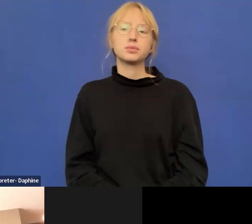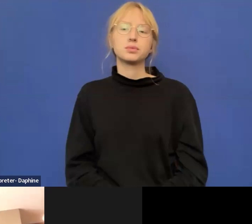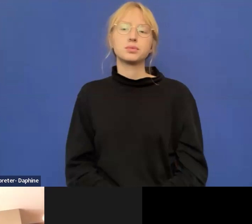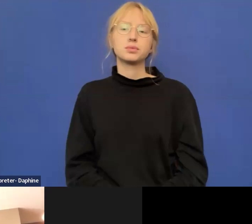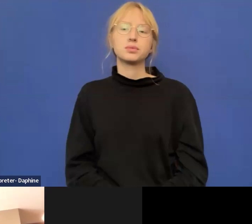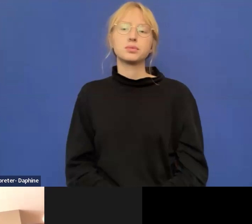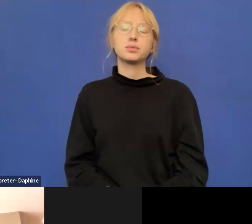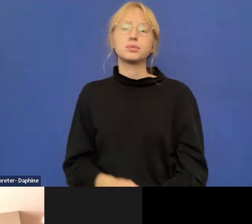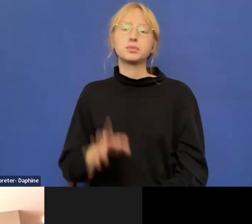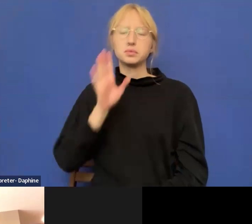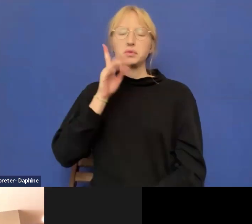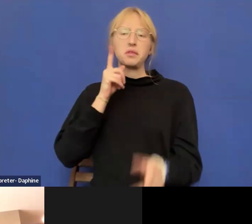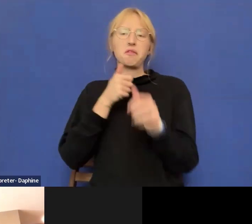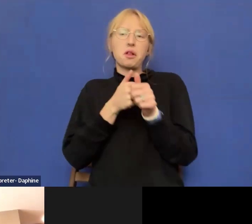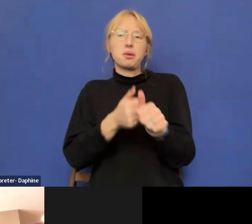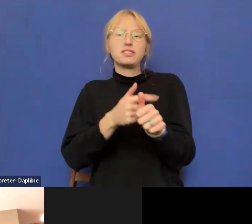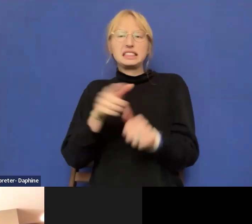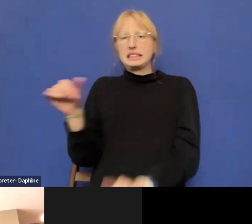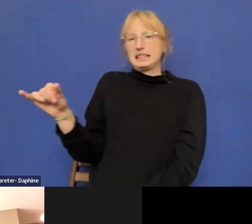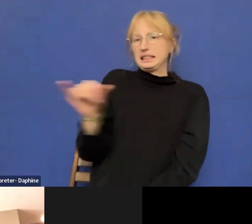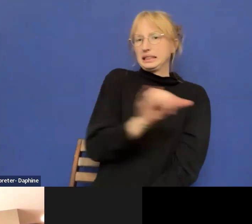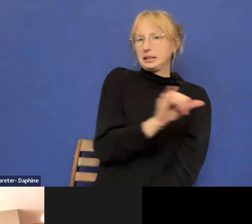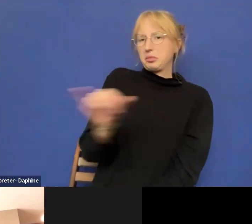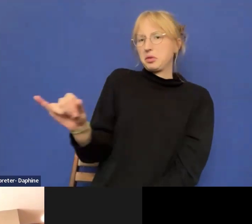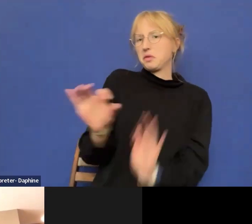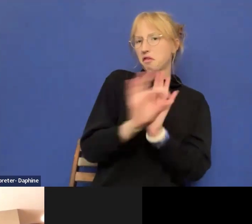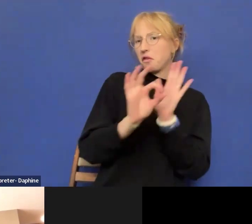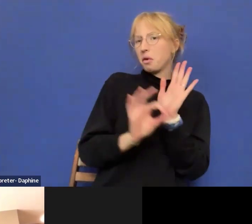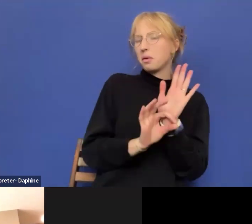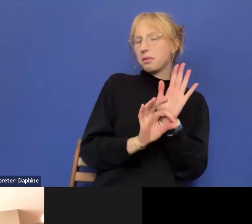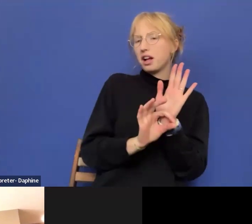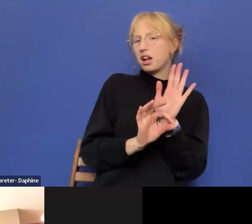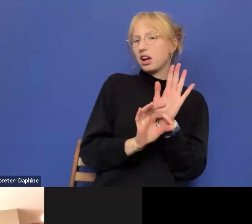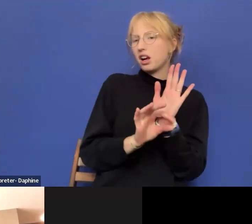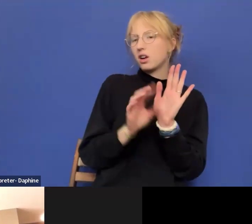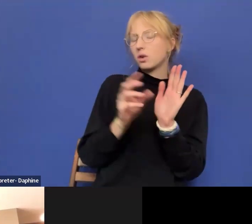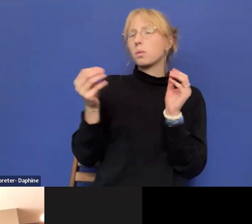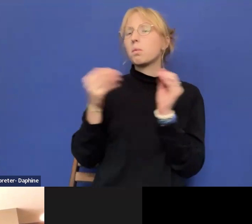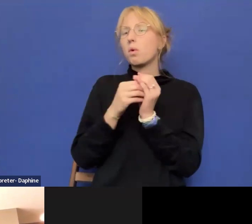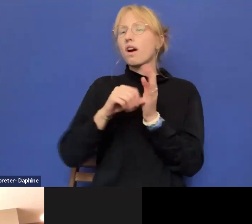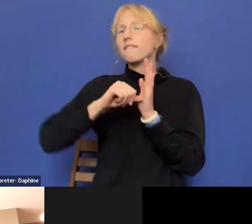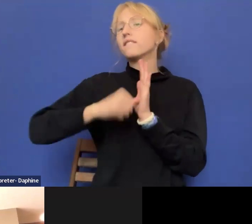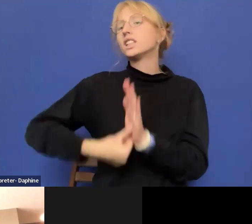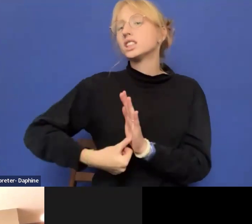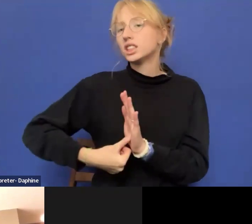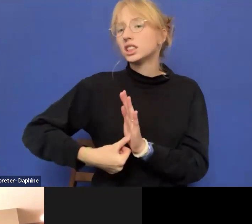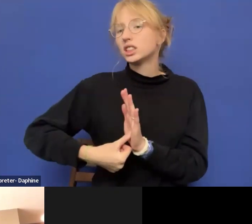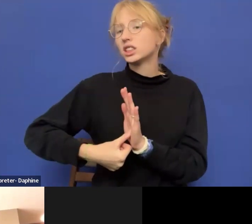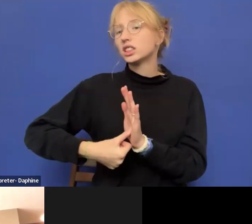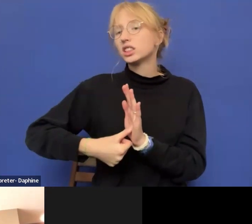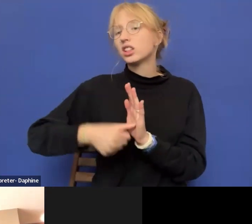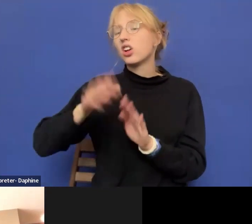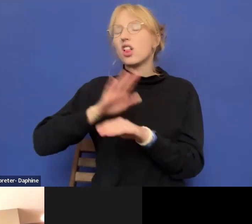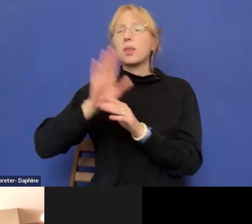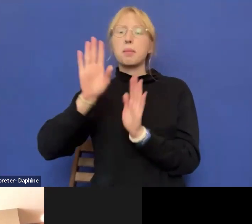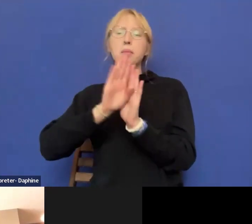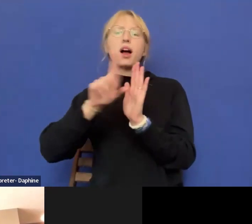a very similar format. With more emphasis on the background,